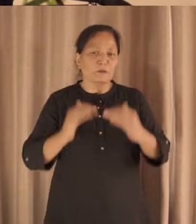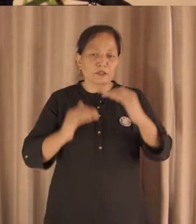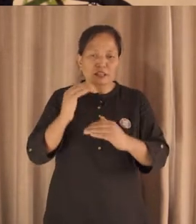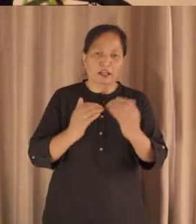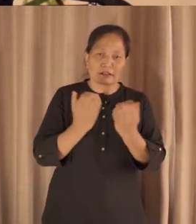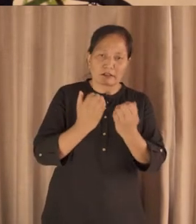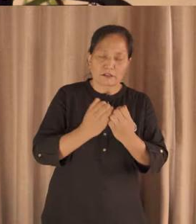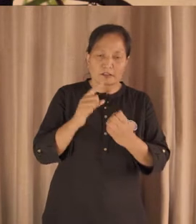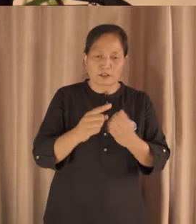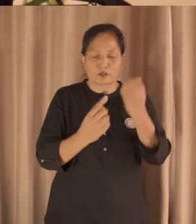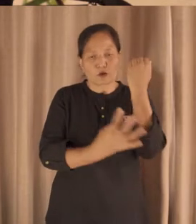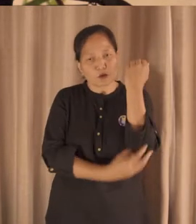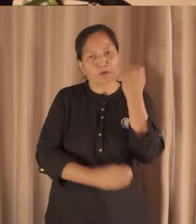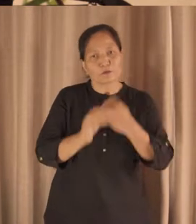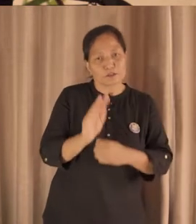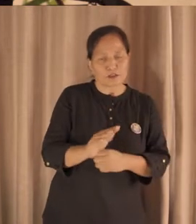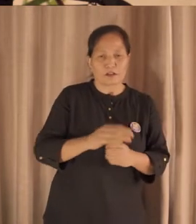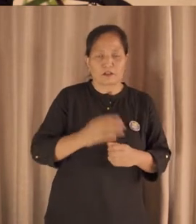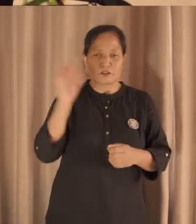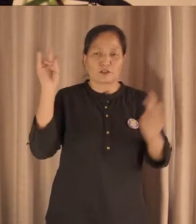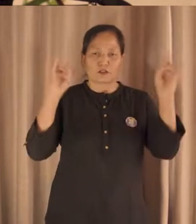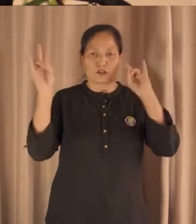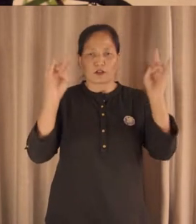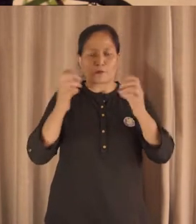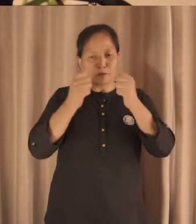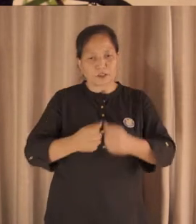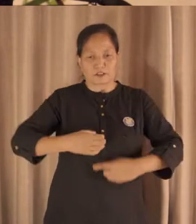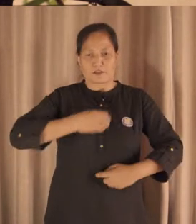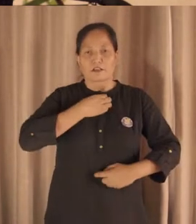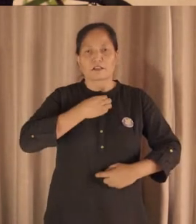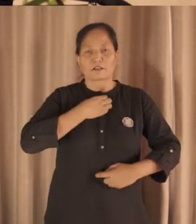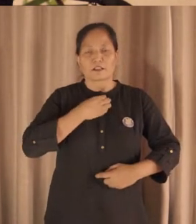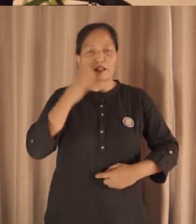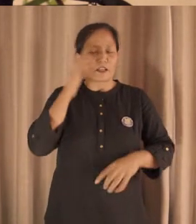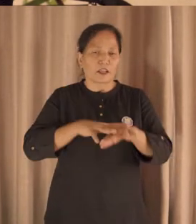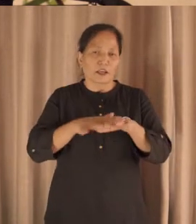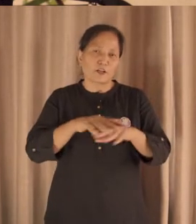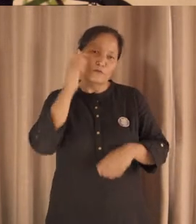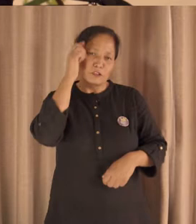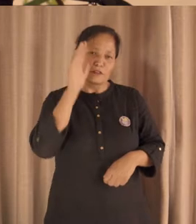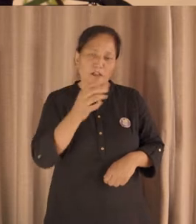Even during the Panchayat rule, they talked about development. The topic of discussion about development came into the picture after the 2007 political changes but during the